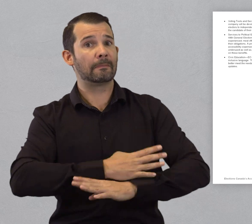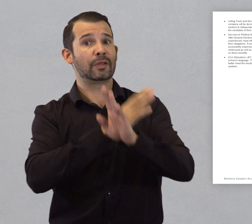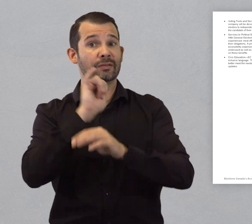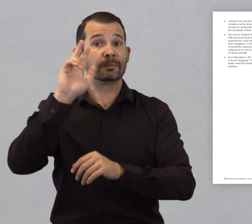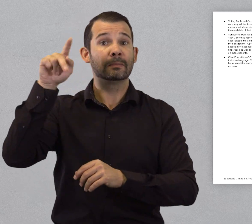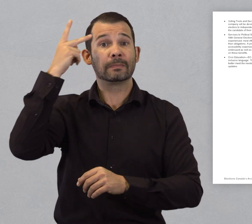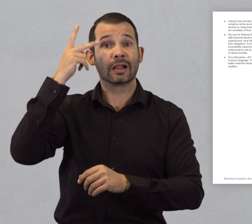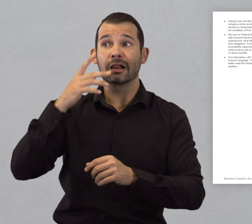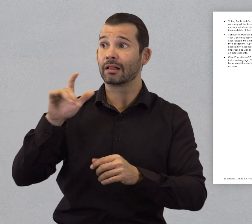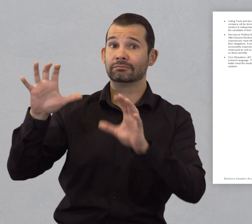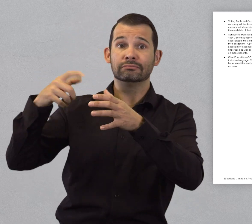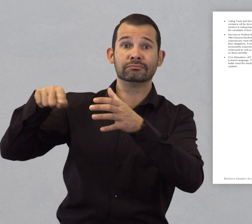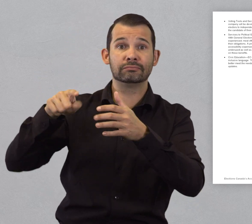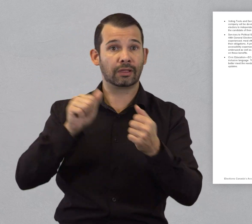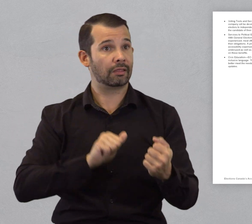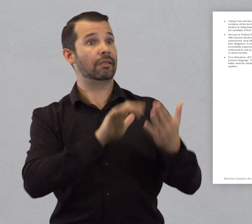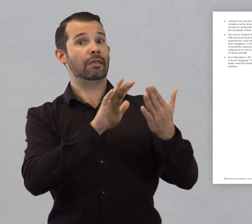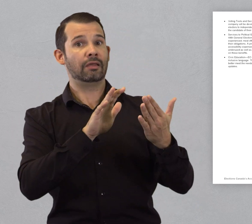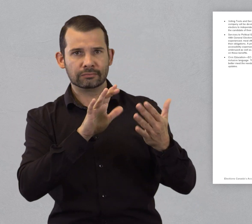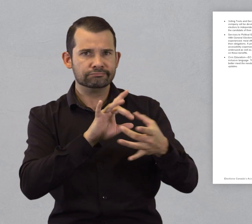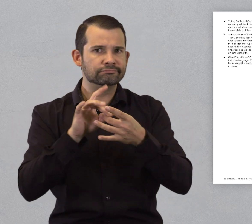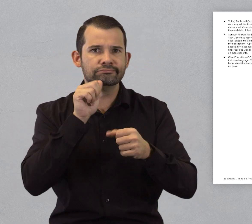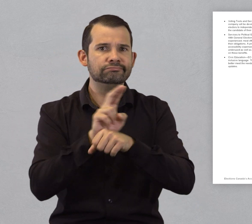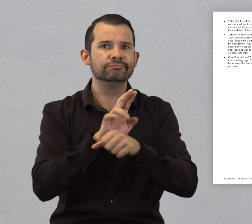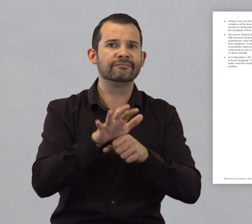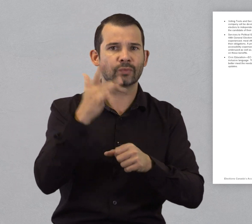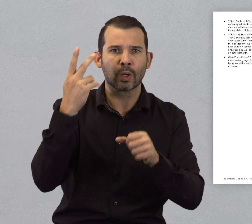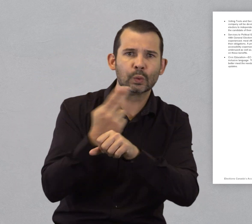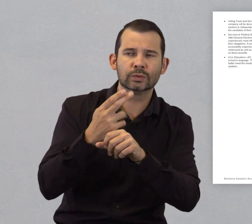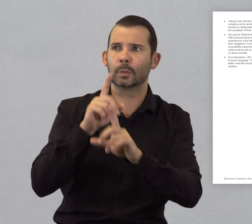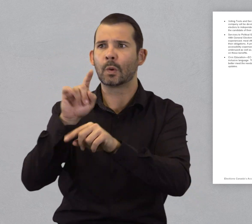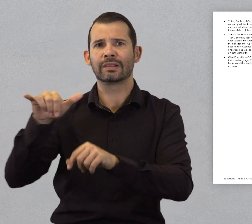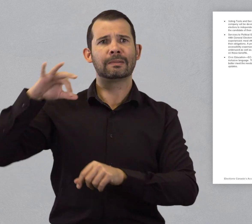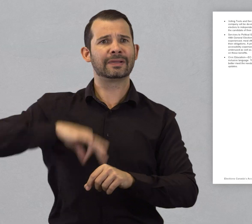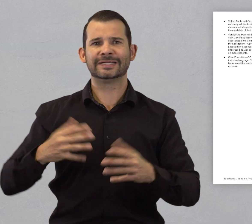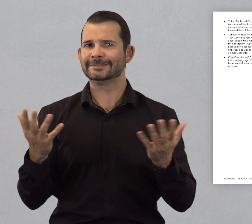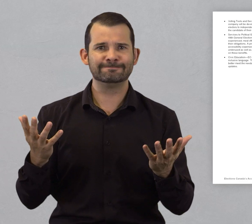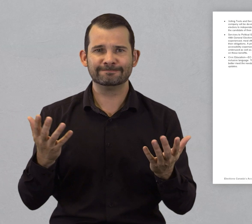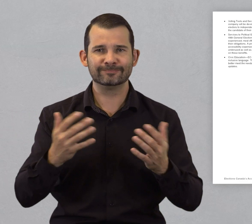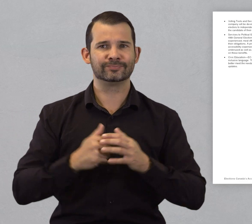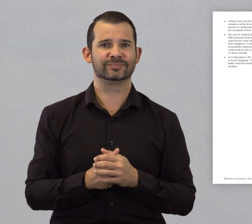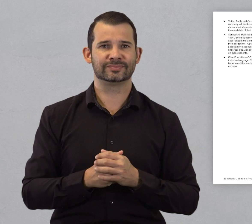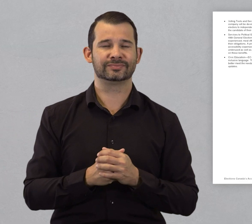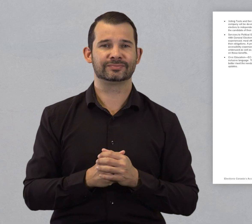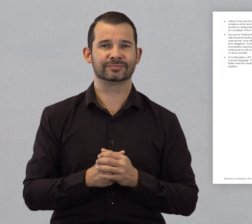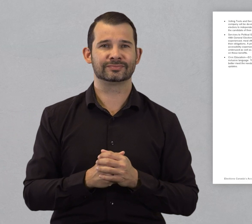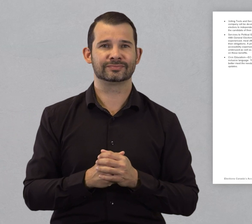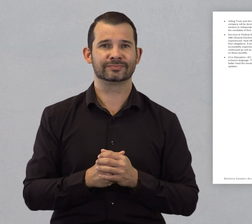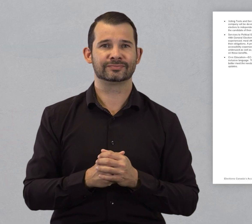barriers that political entities may encounter in making use of and reporting on these benefits.